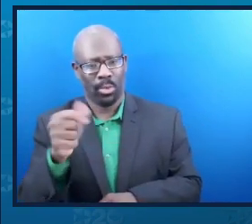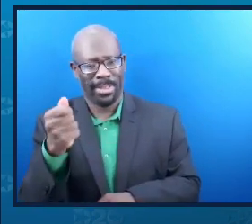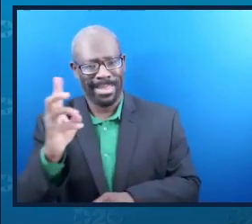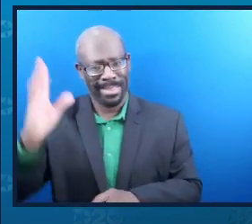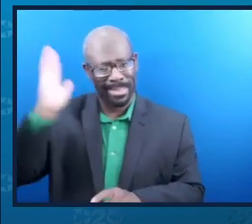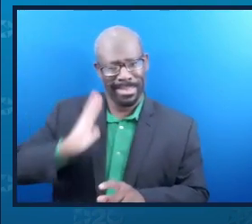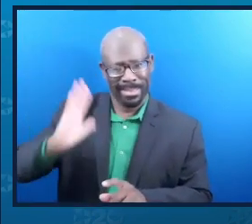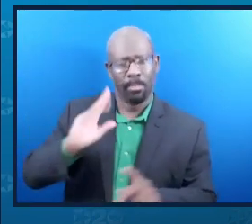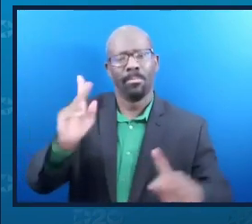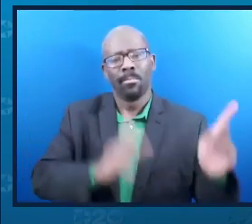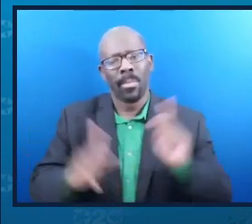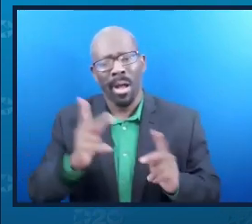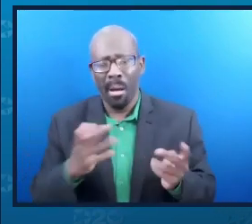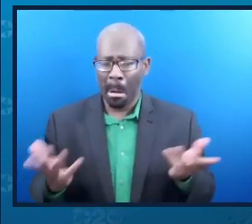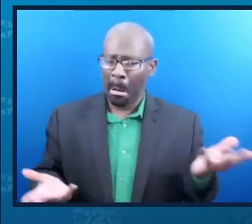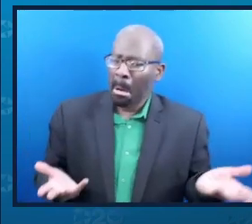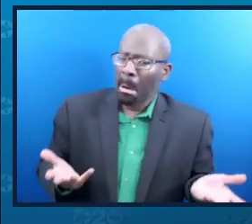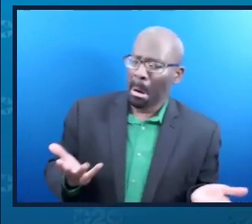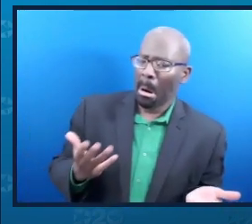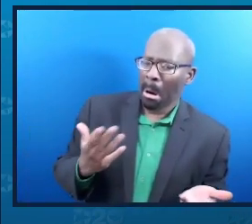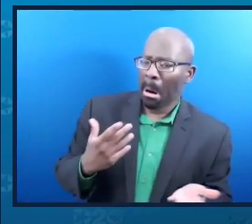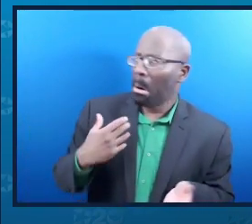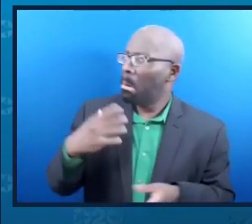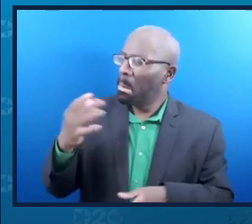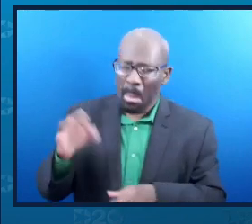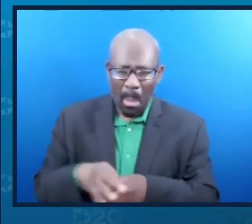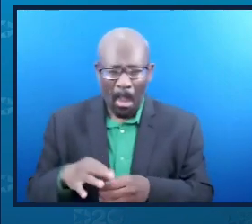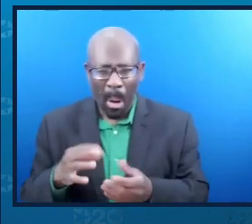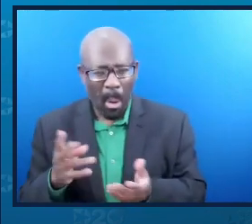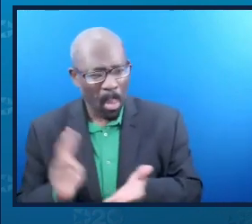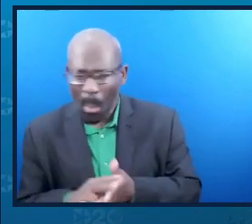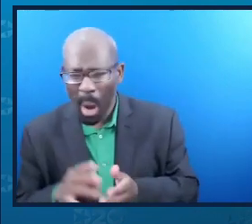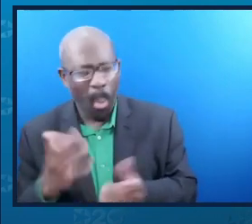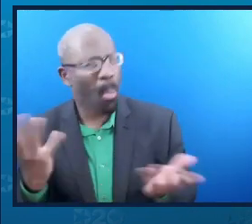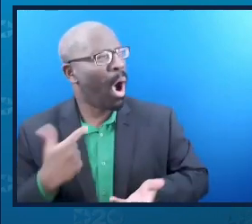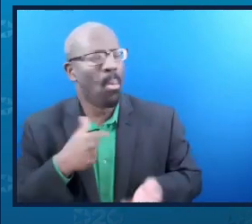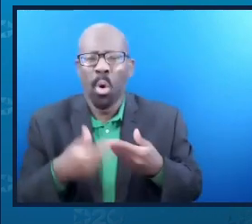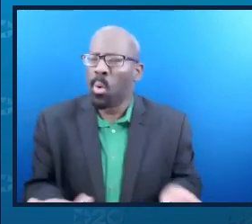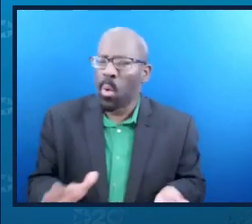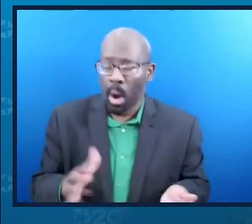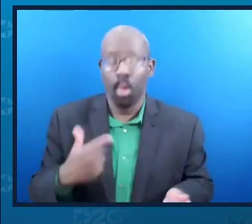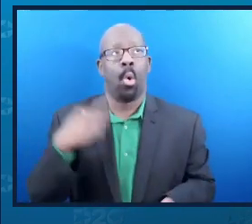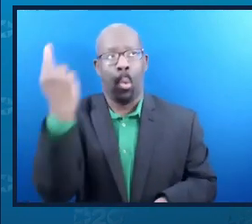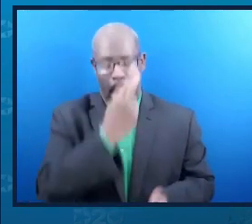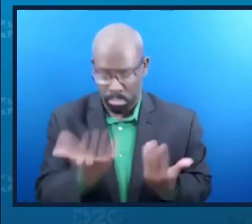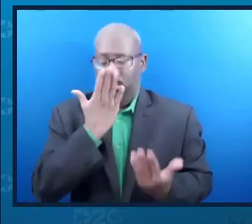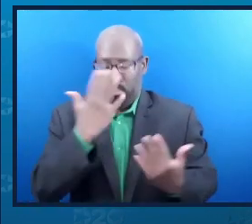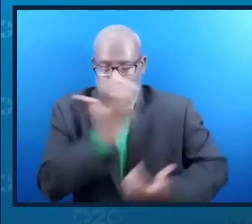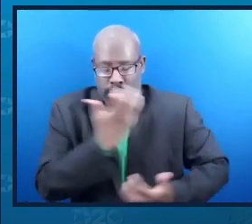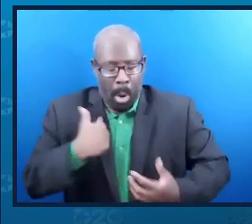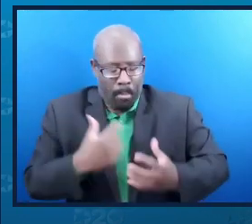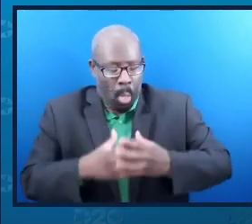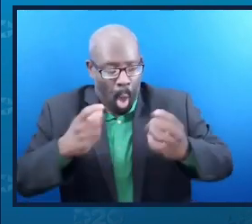YOU HAVE TO LAST? NOW WE KNOW, OUR HEAL CARE, OUR JOBS, OUR LOVED ONES, OUR